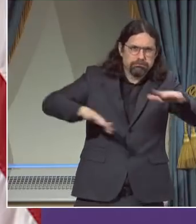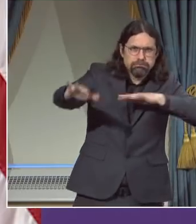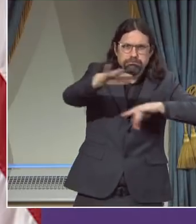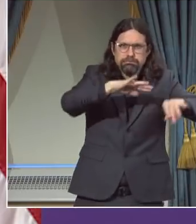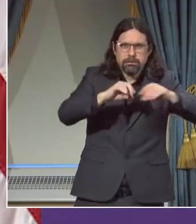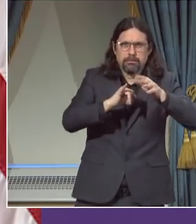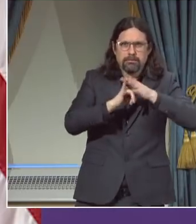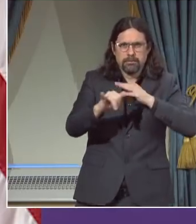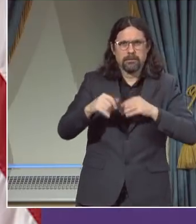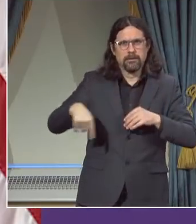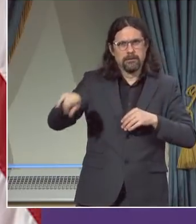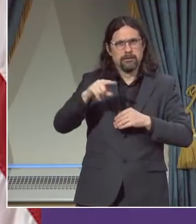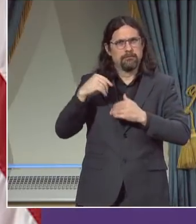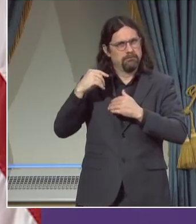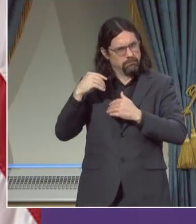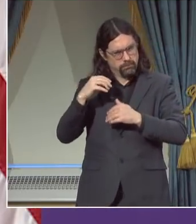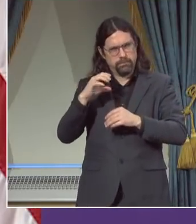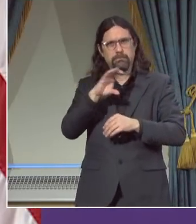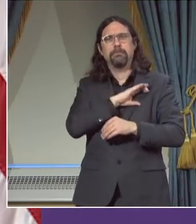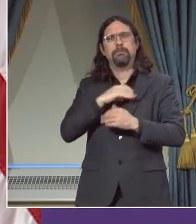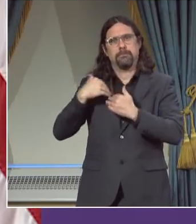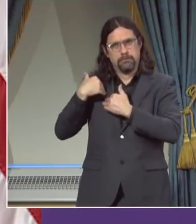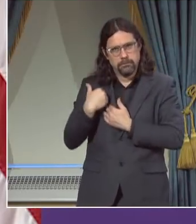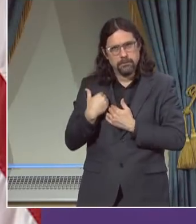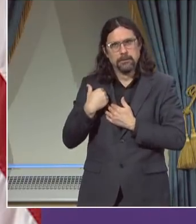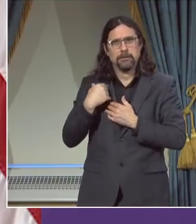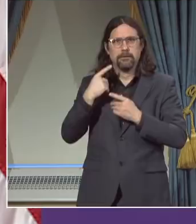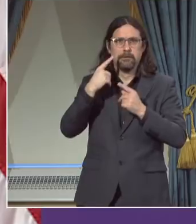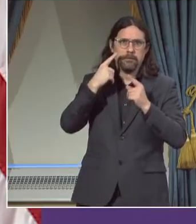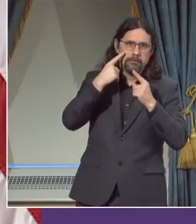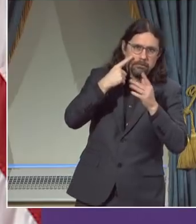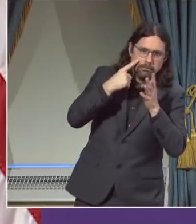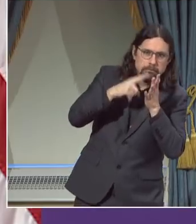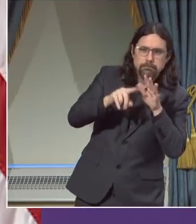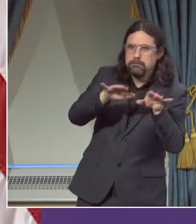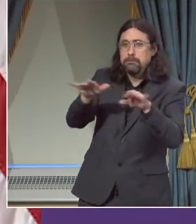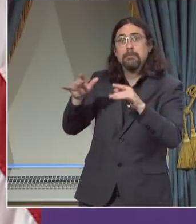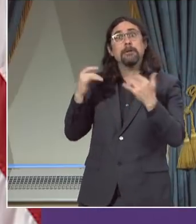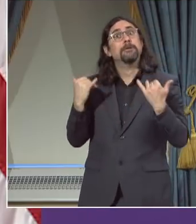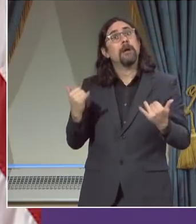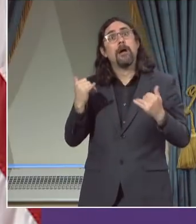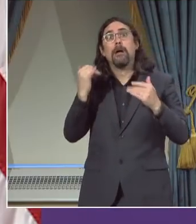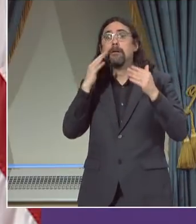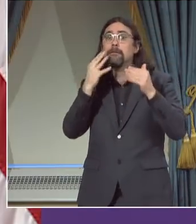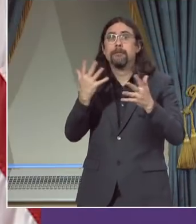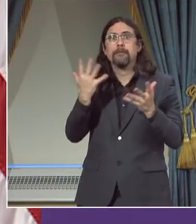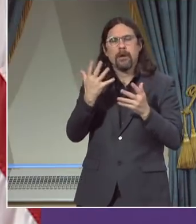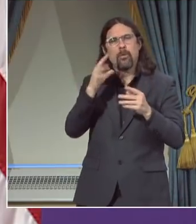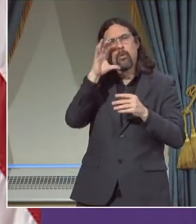THAT THE NYPD DOES FOR SAFETY IN THE SUBWAYS IS TO GO OUT AND LOOK FOR ANY INSTANCE WHERE THERE'S A CROWDED